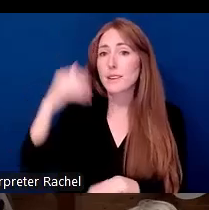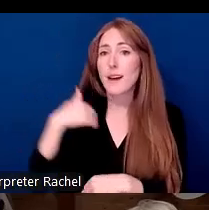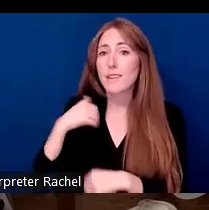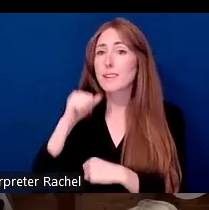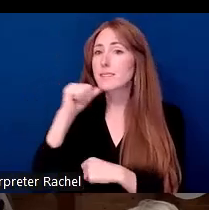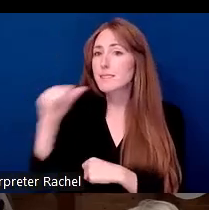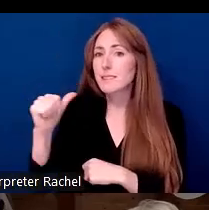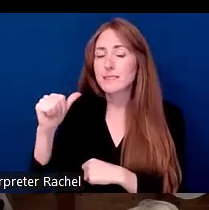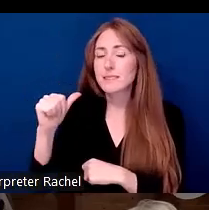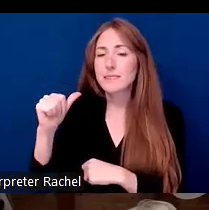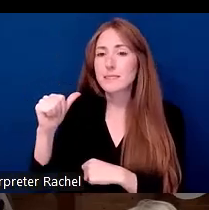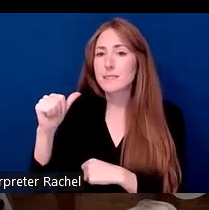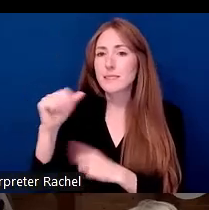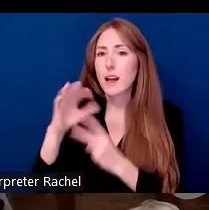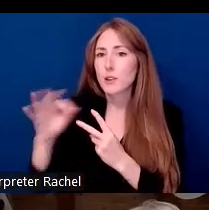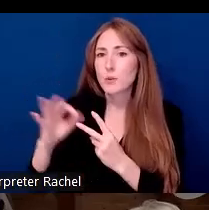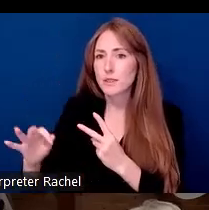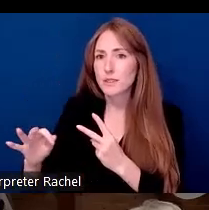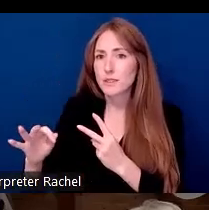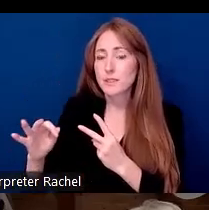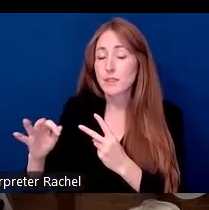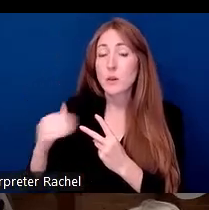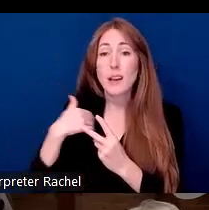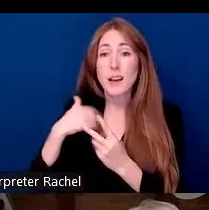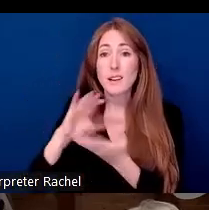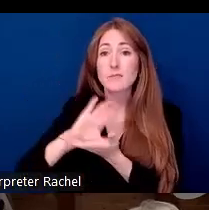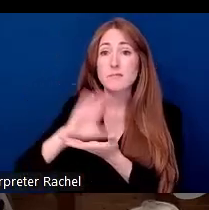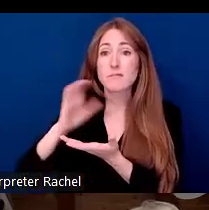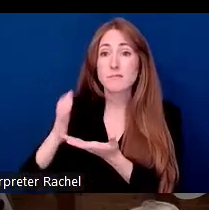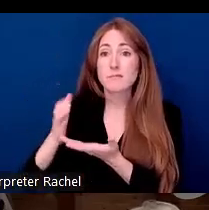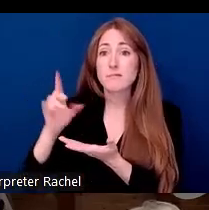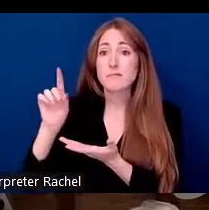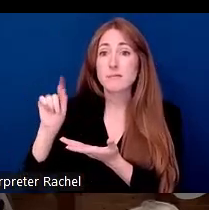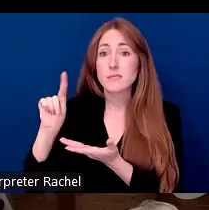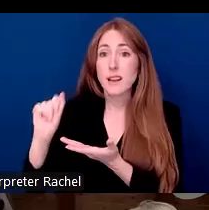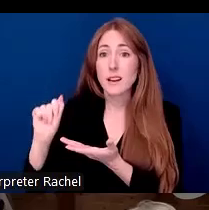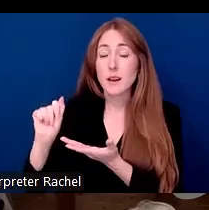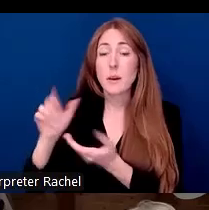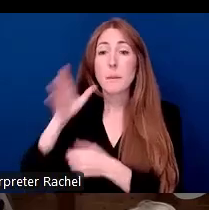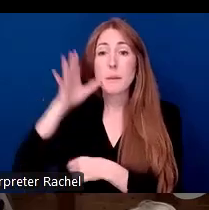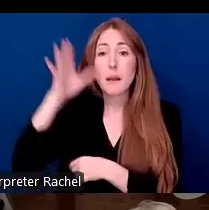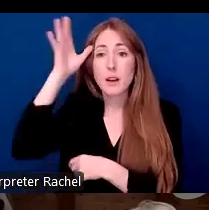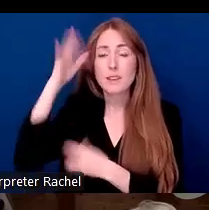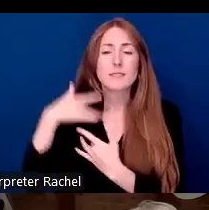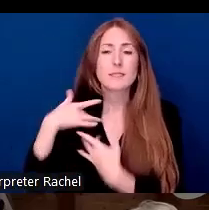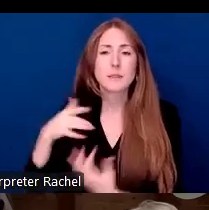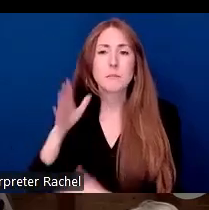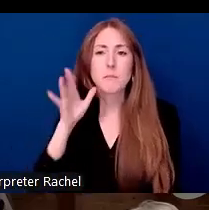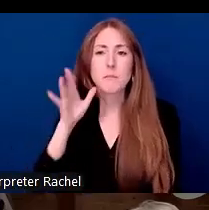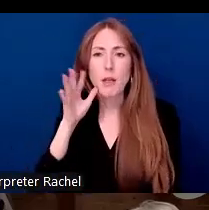amount of data on how parents, primarily mothers and providers choices for in-person visits,